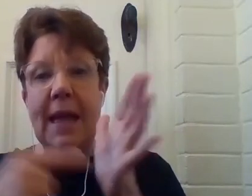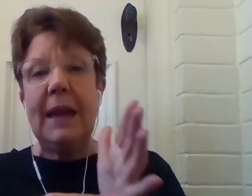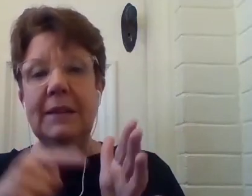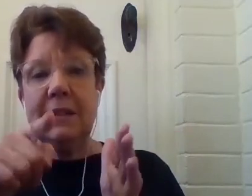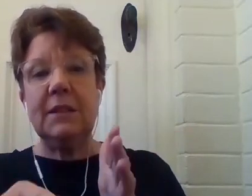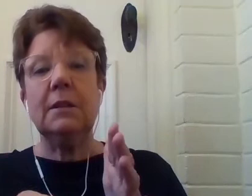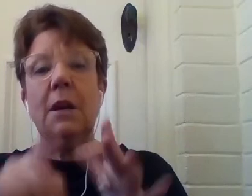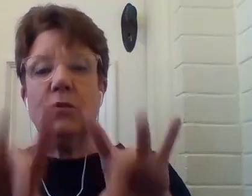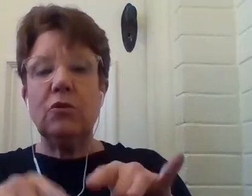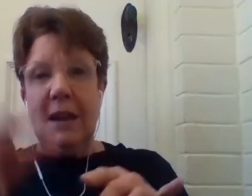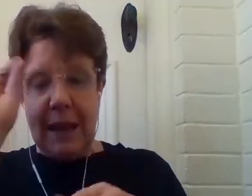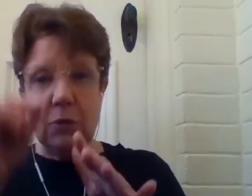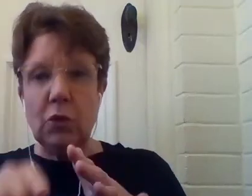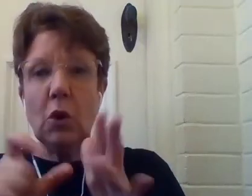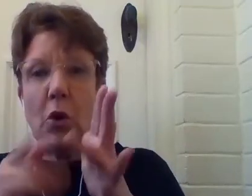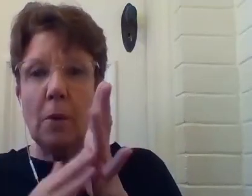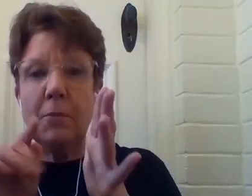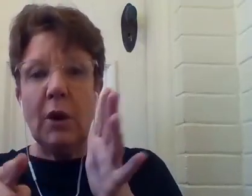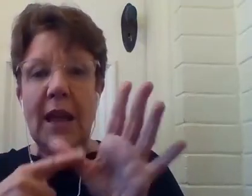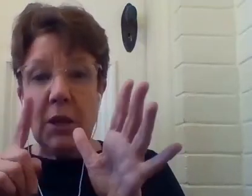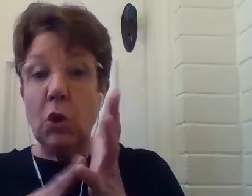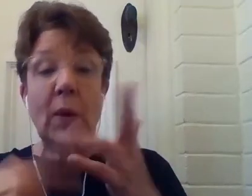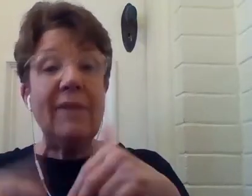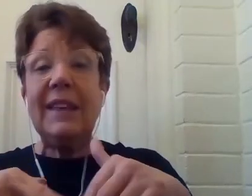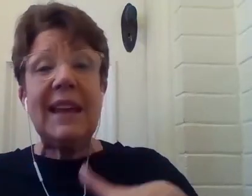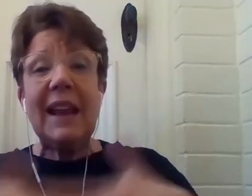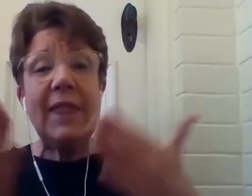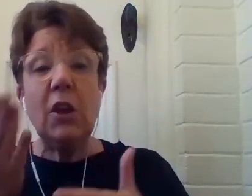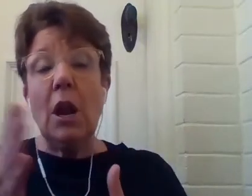words or any final things that you'd like to leave people before we wrap